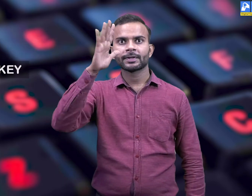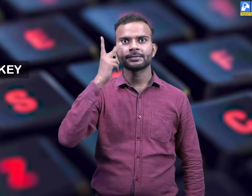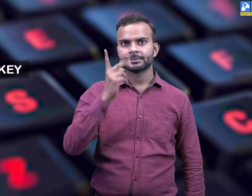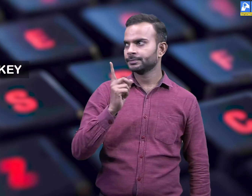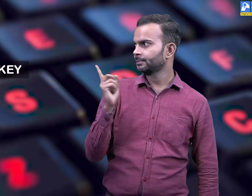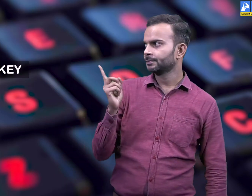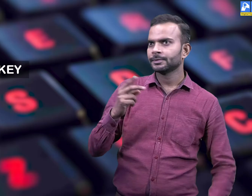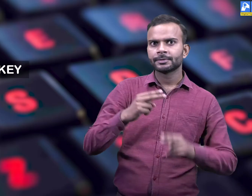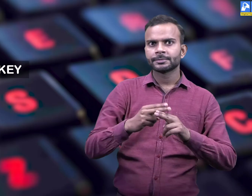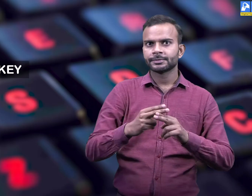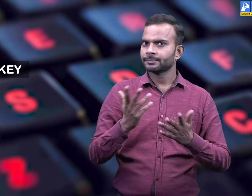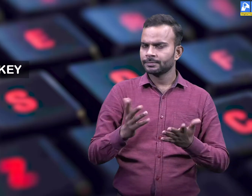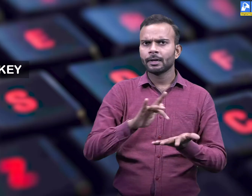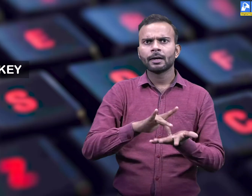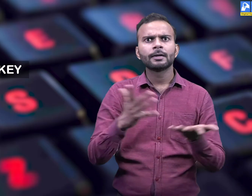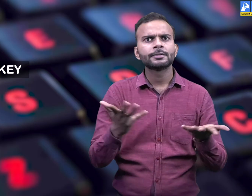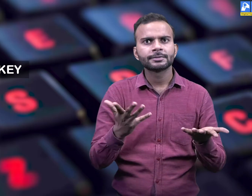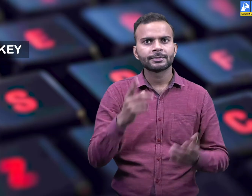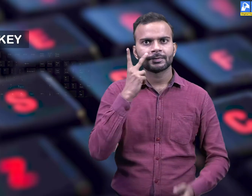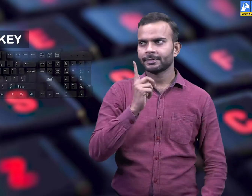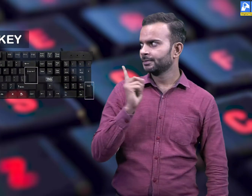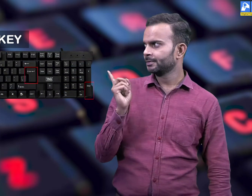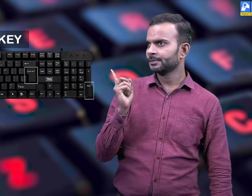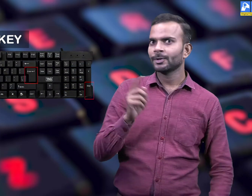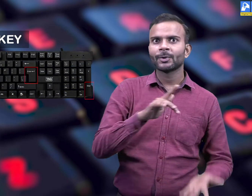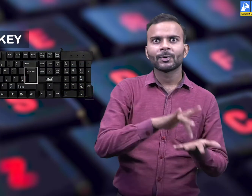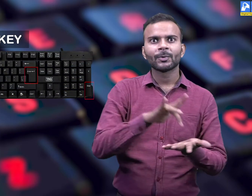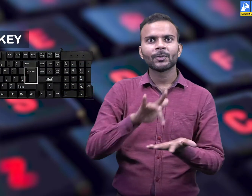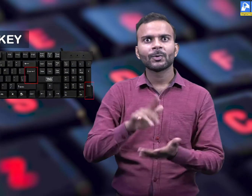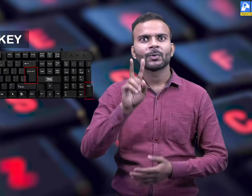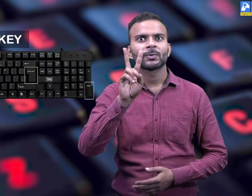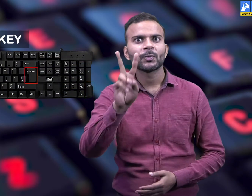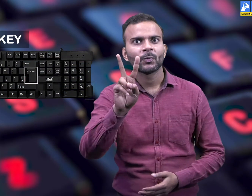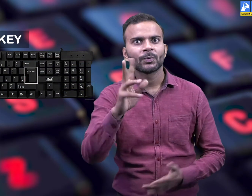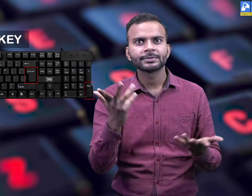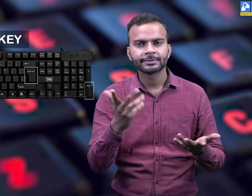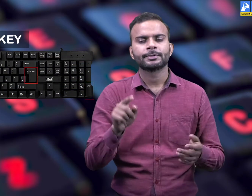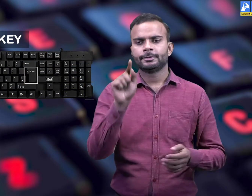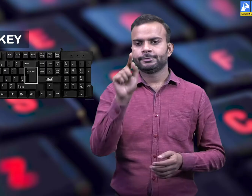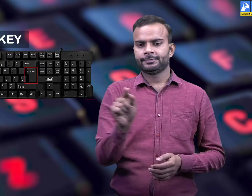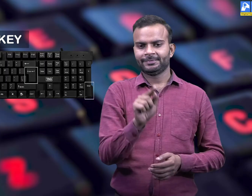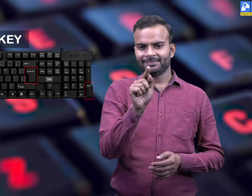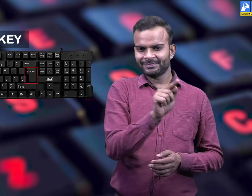5. Enter key There are two enter keys on a computer keyboard.